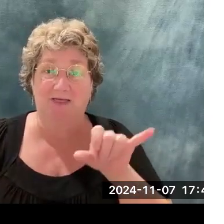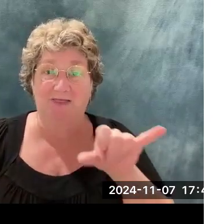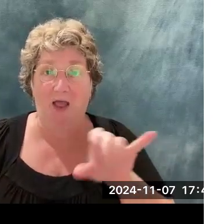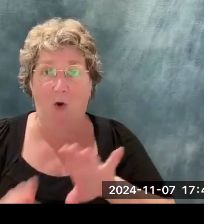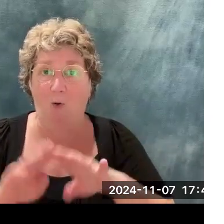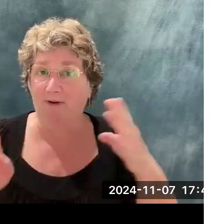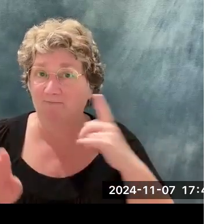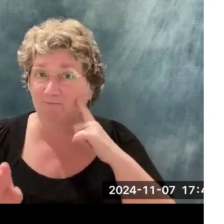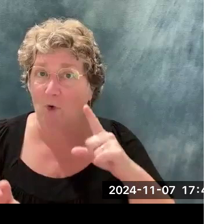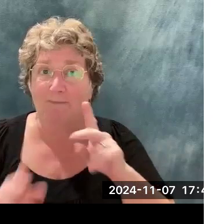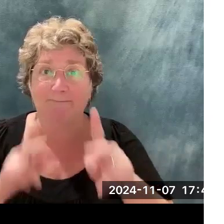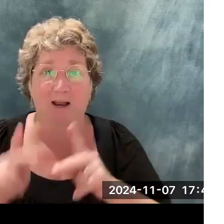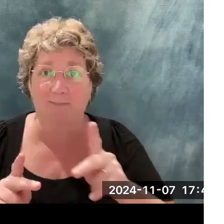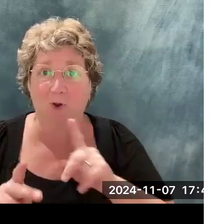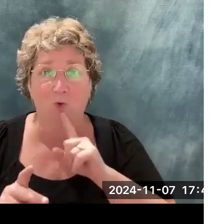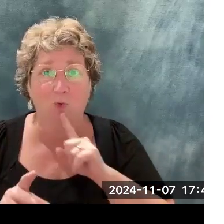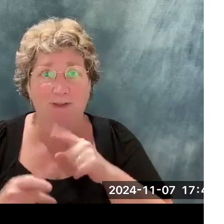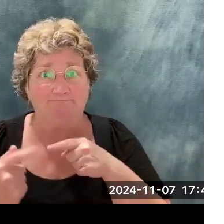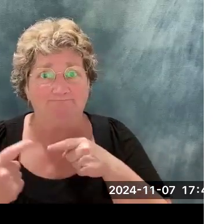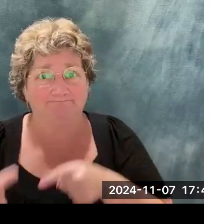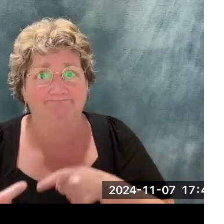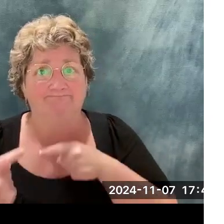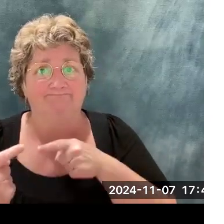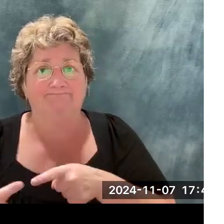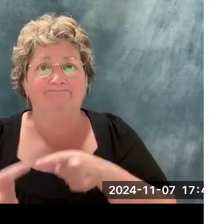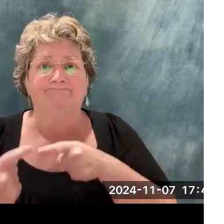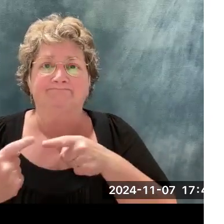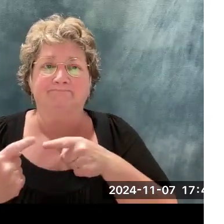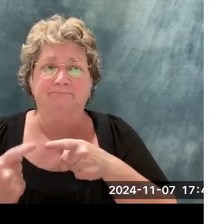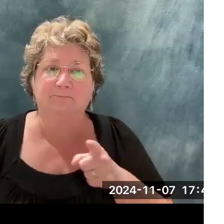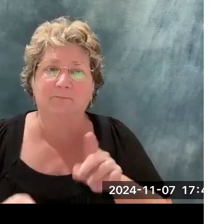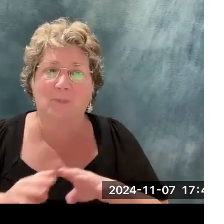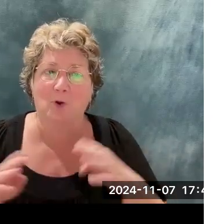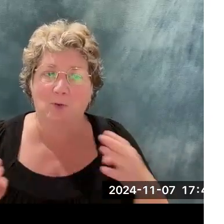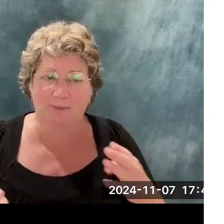The Action Line is available 24-7, 365 days a year.